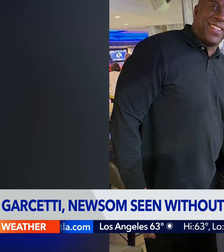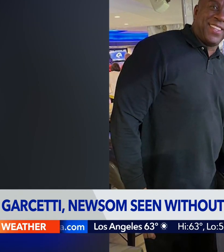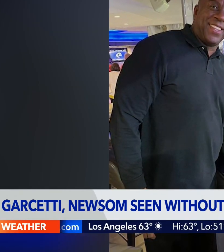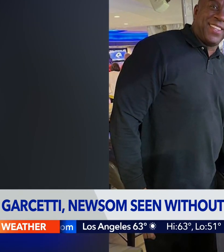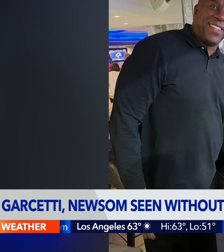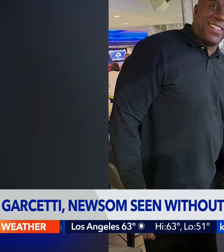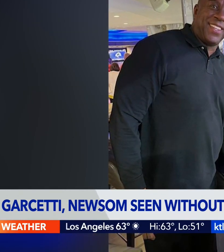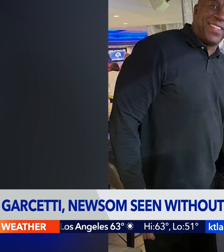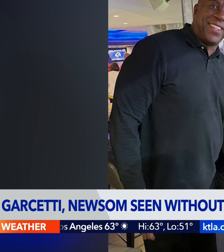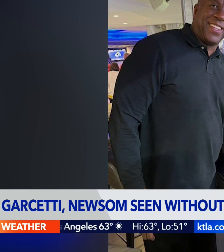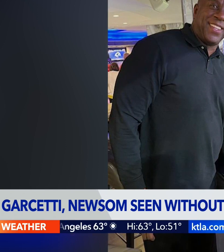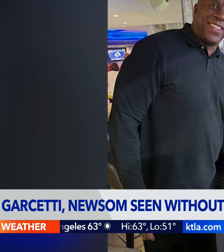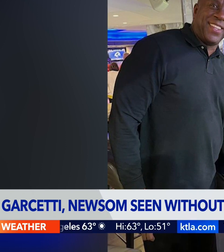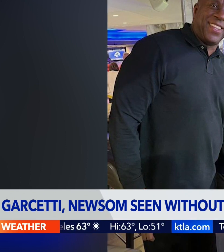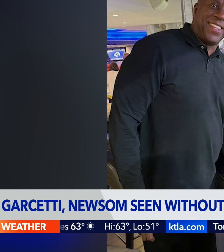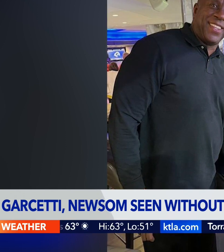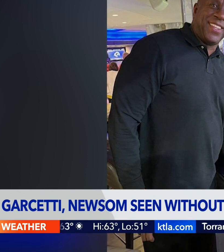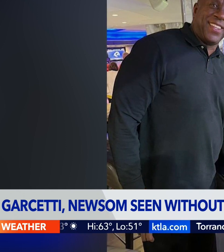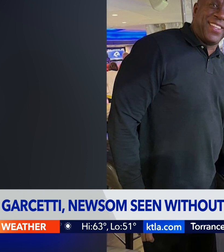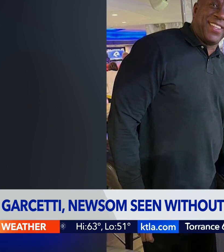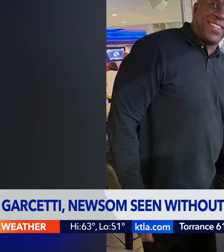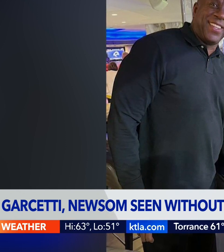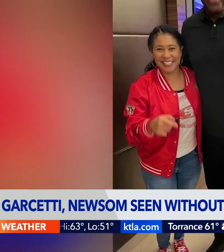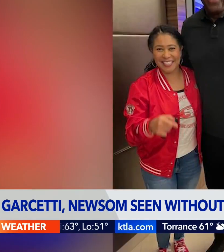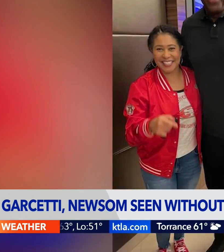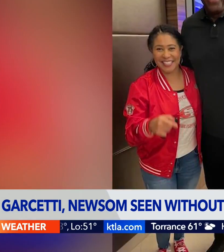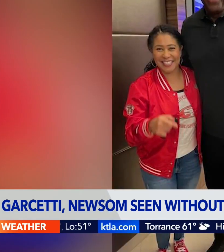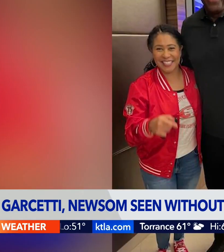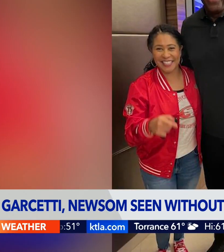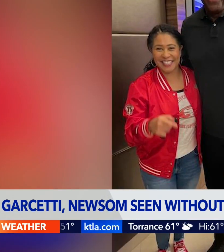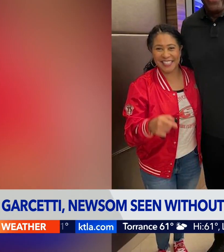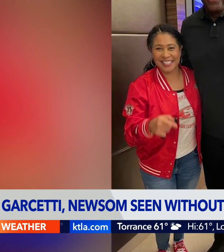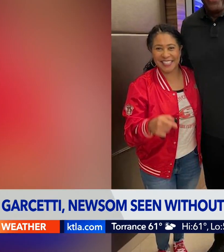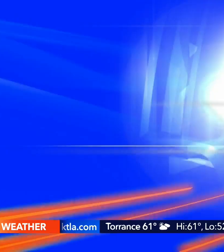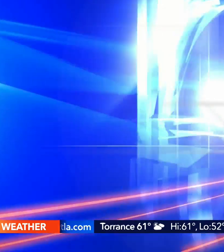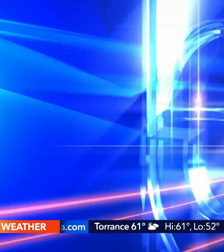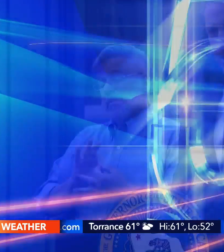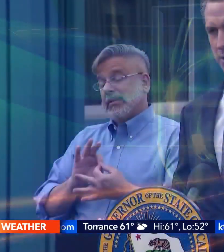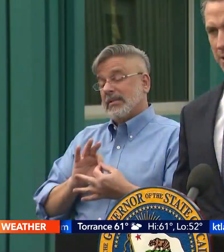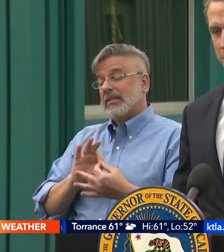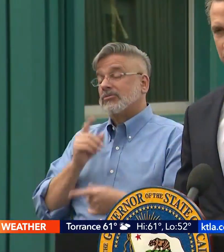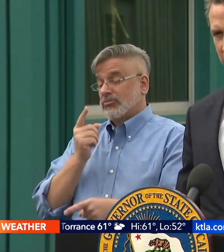ACCUSE THE POLITICIANS OF EXPLAIN WHY HIS MASK WAS OFF